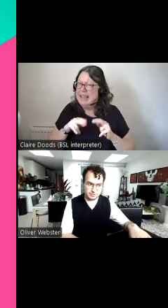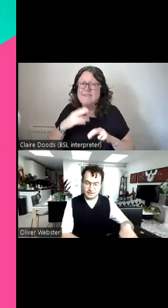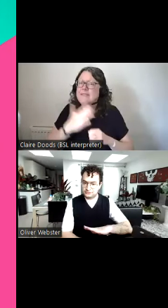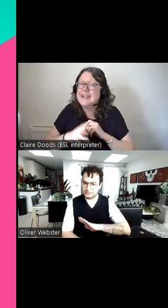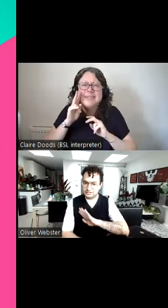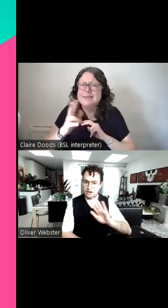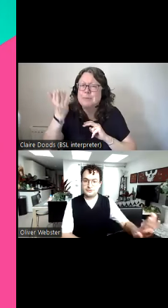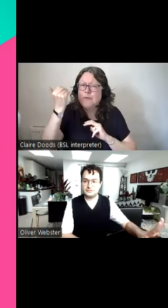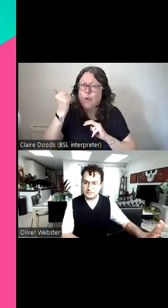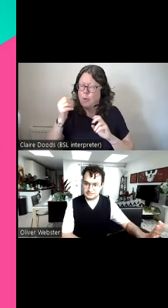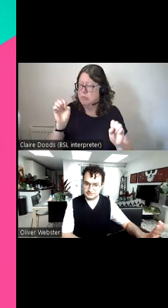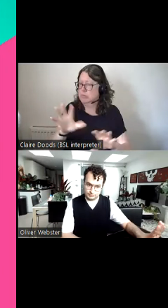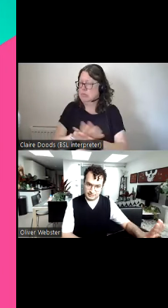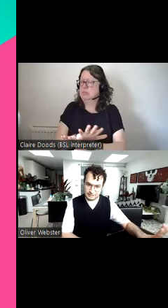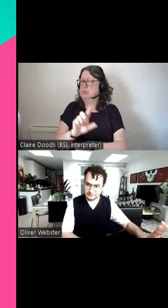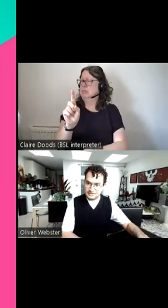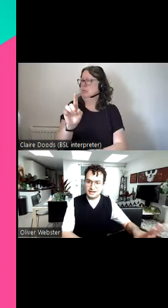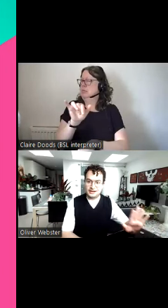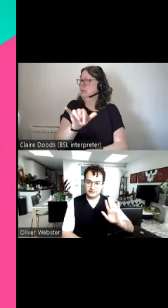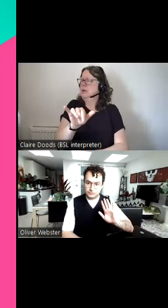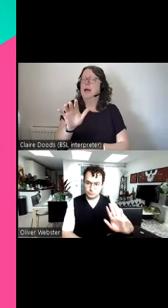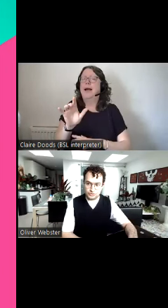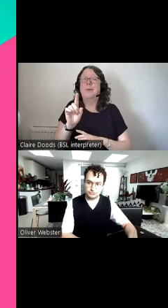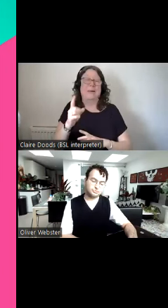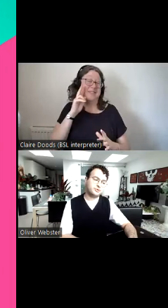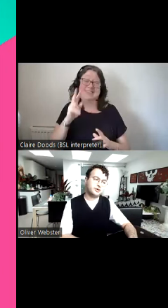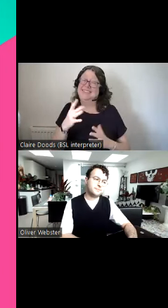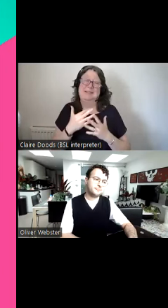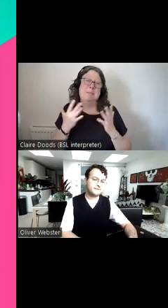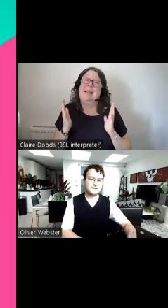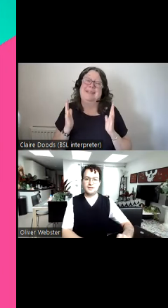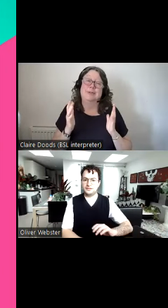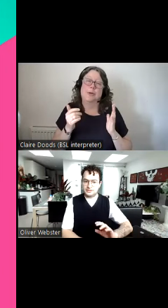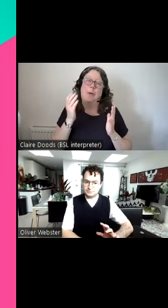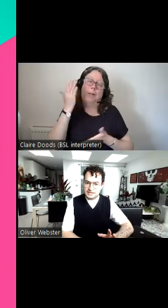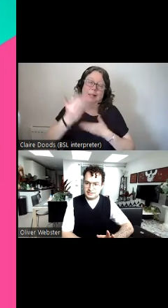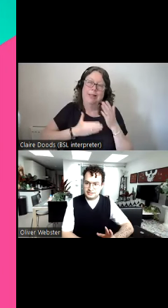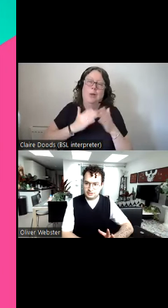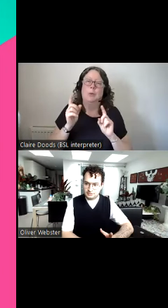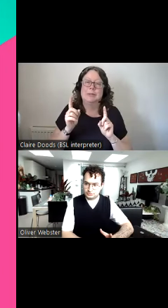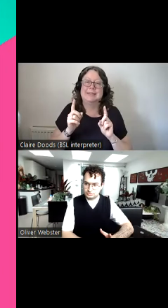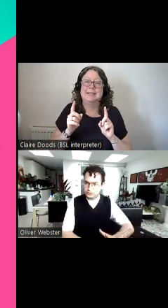but I've seen hundreds of these through my life. I'm going to walk you through it. This particular example